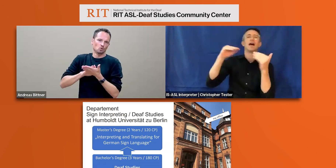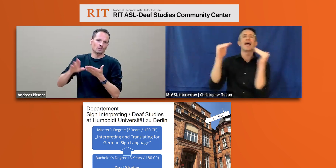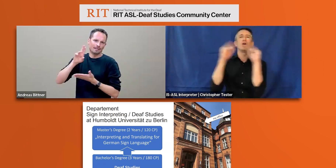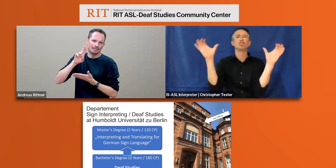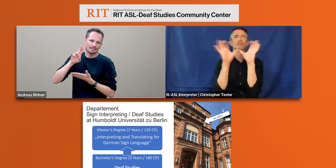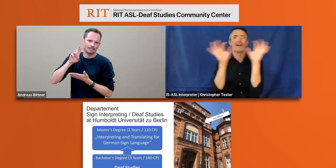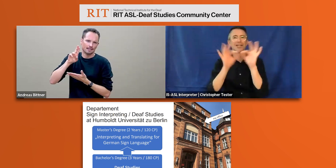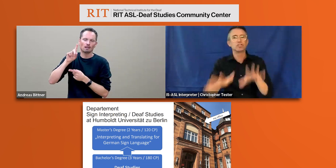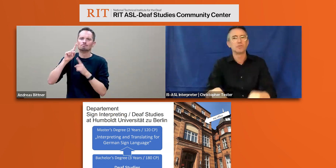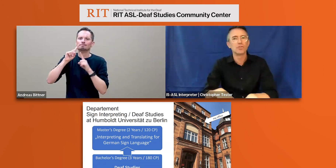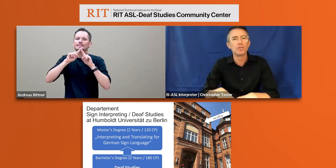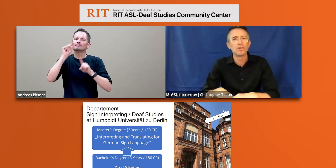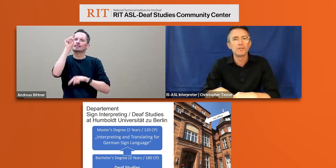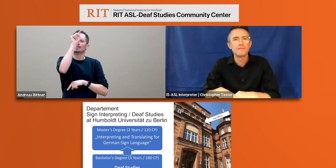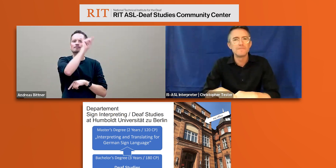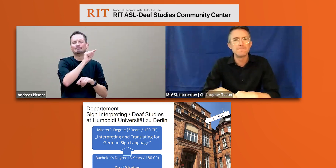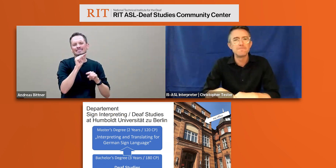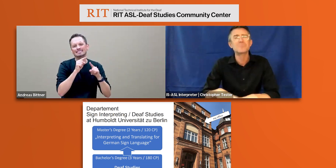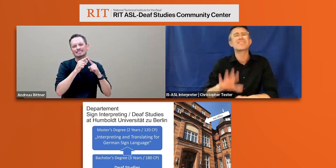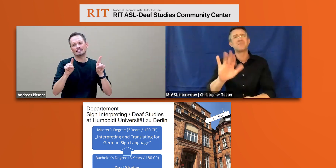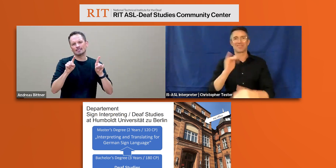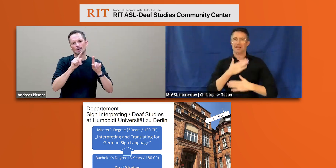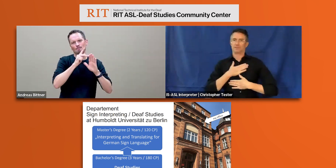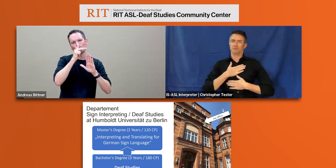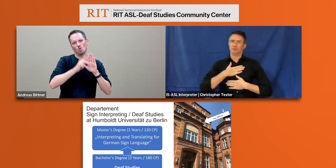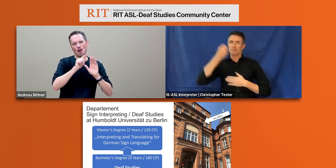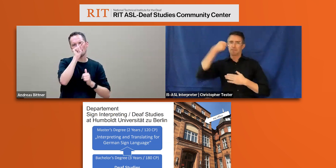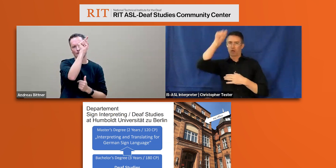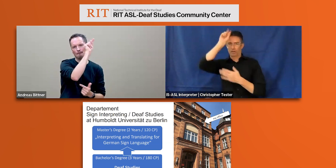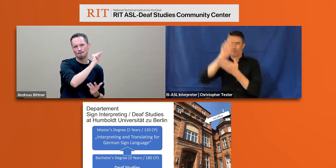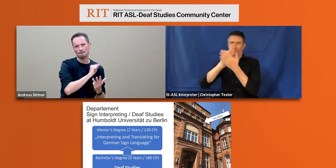And once they graduate with a master's degree in Interpreting,